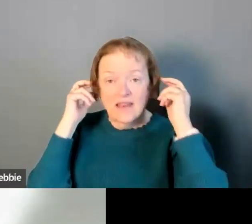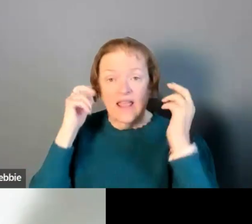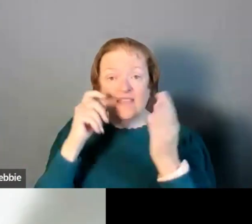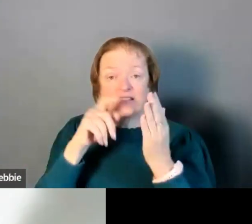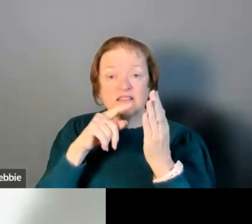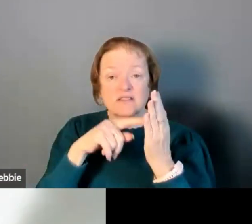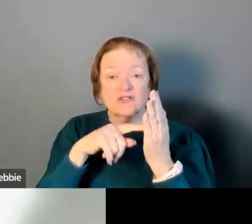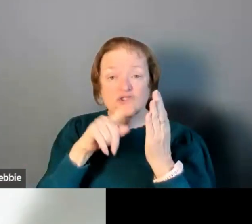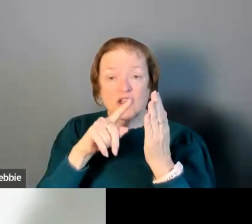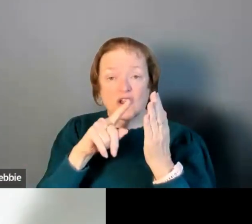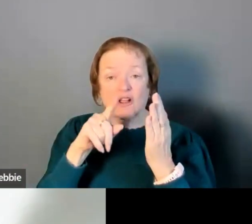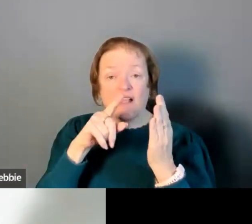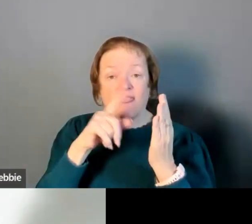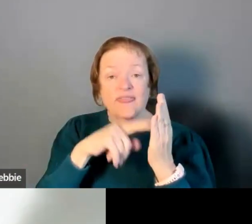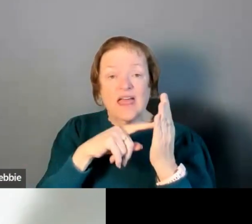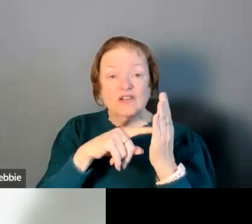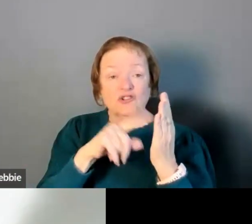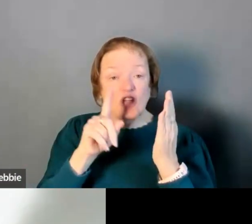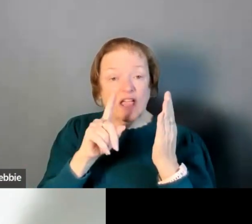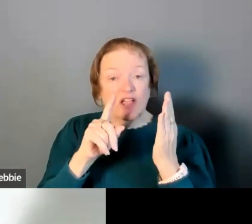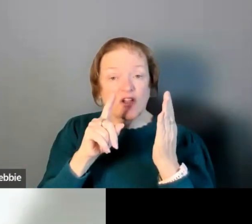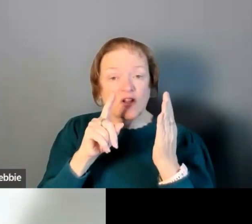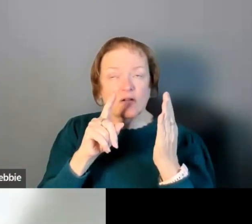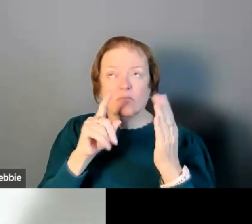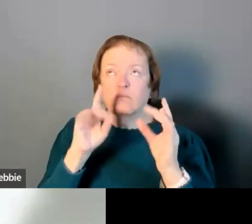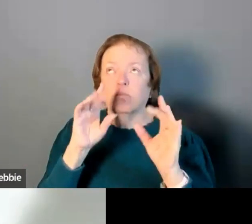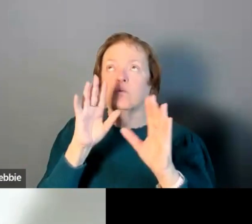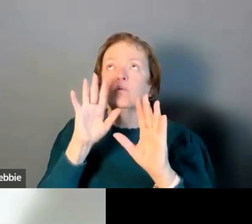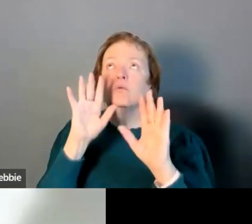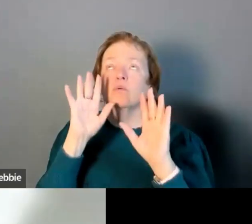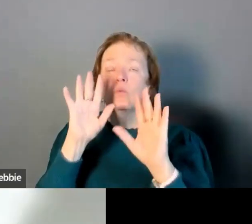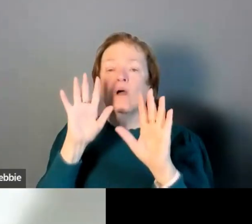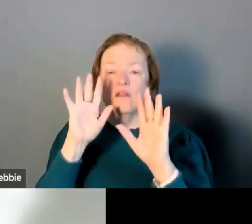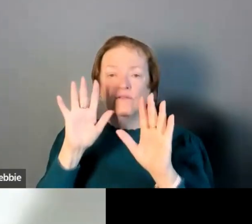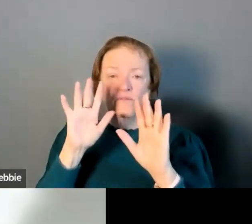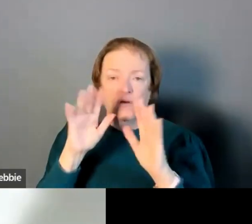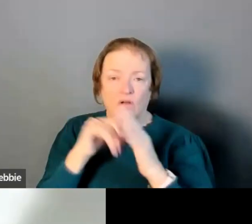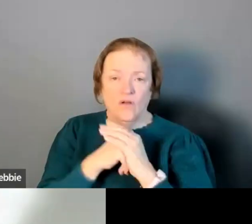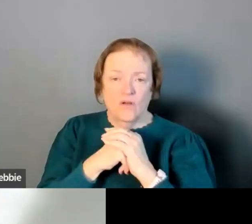This checker is a godsend. If you look, it has 3 holes.